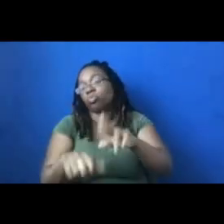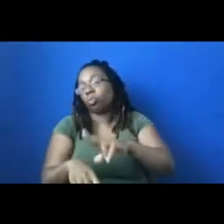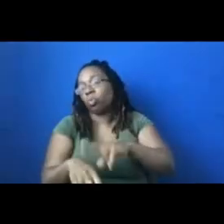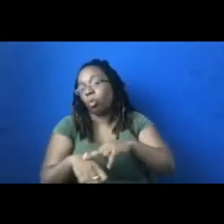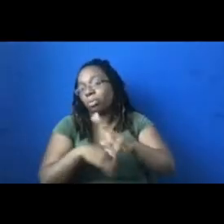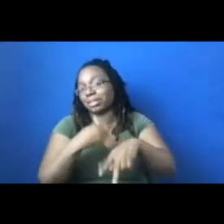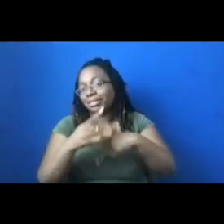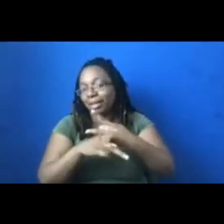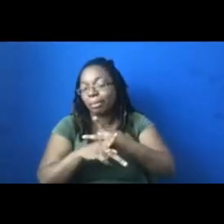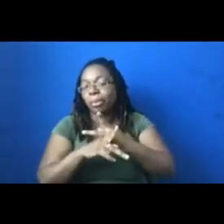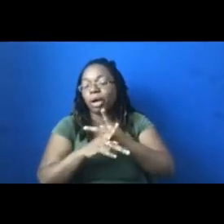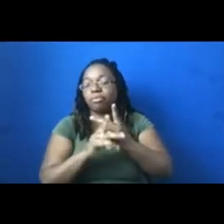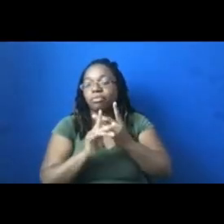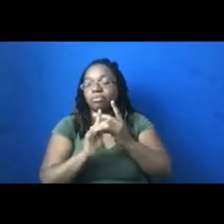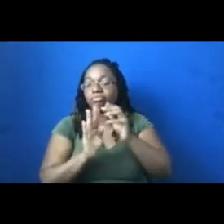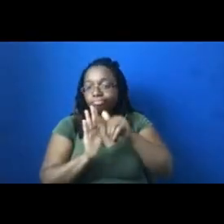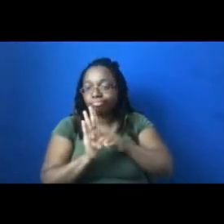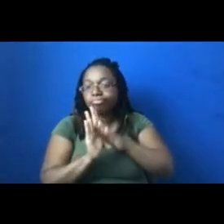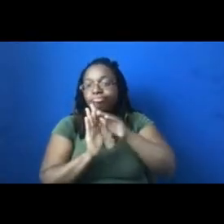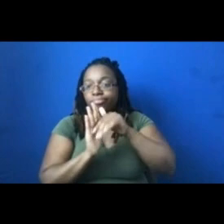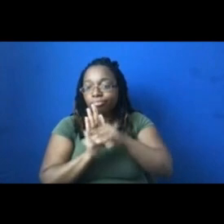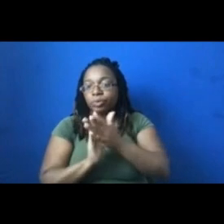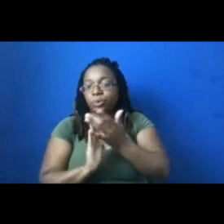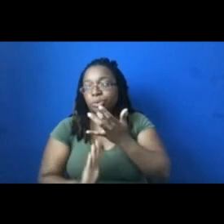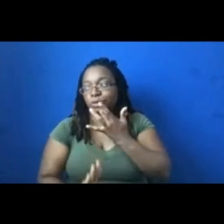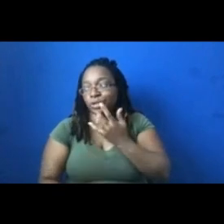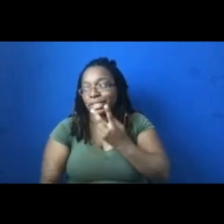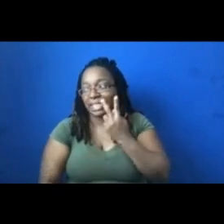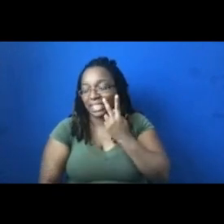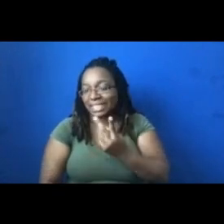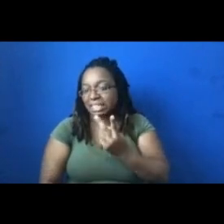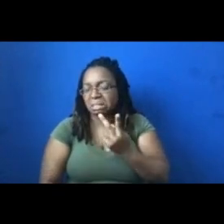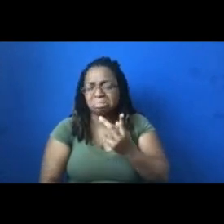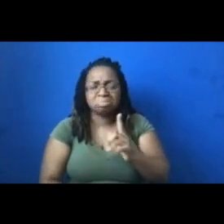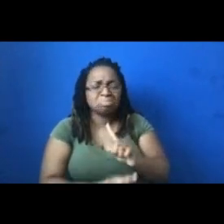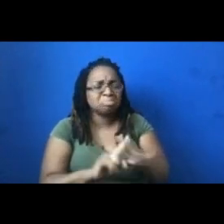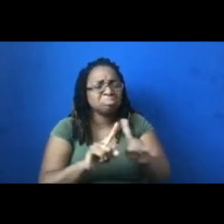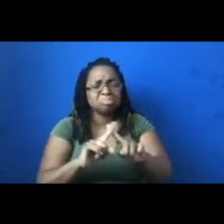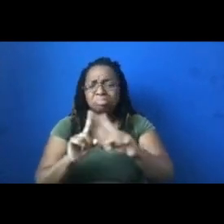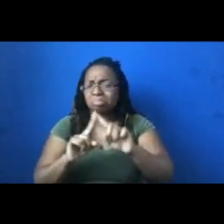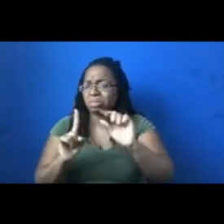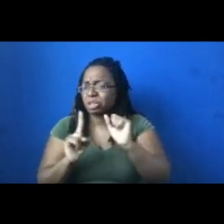pattern we'd like to see, in all cases when Americans are